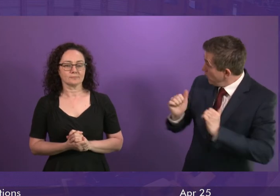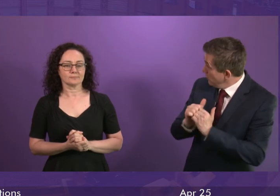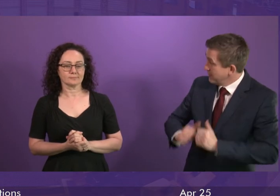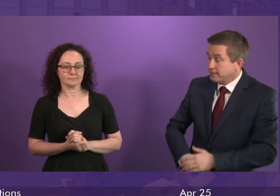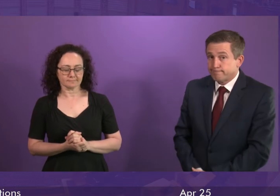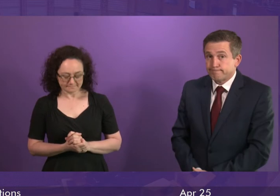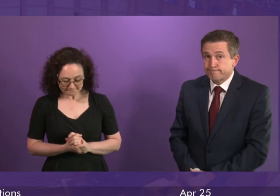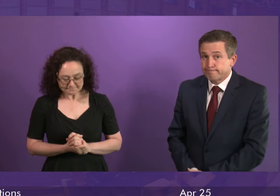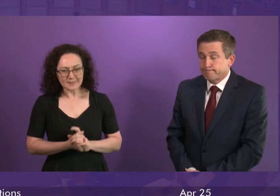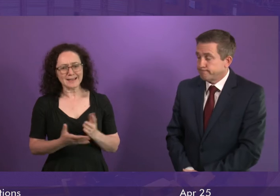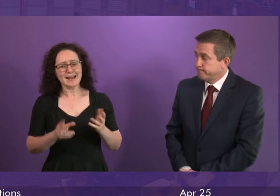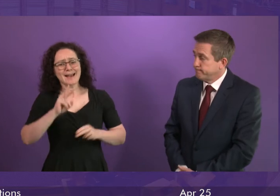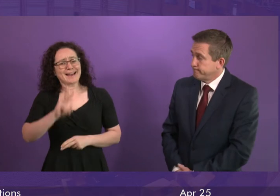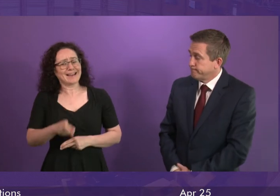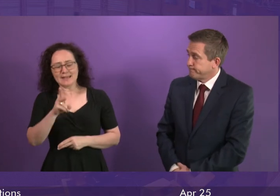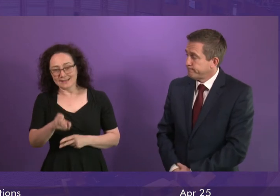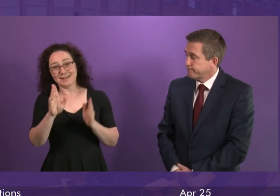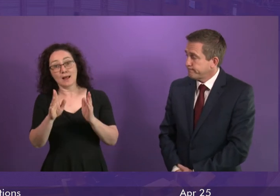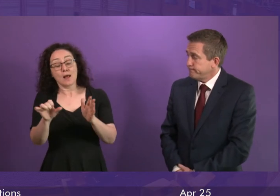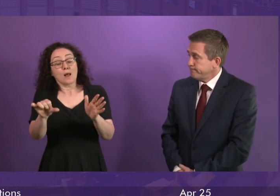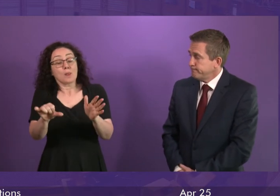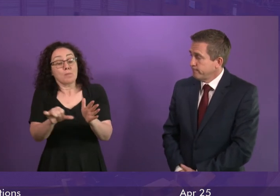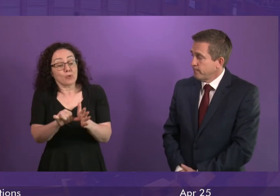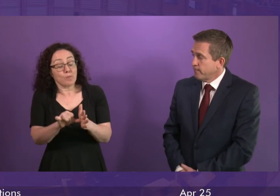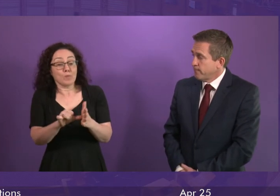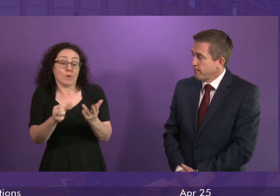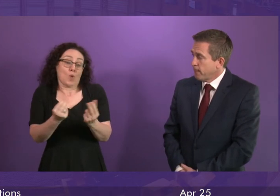The First Minister: Again, the problem with Jackson Carlaw’s